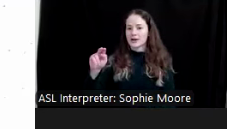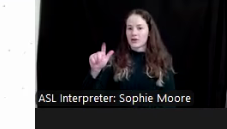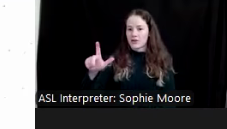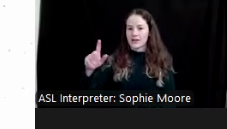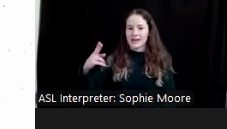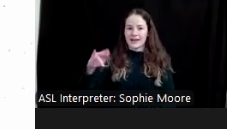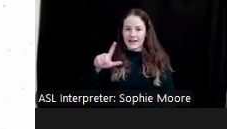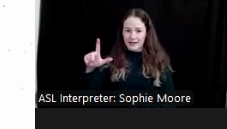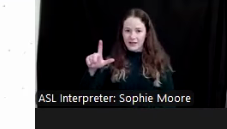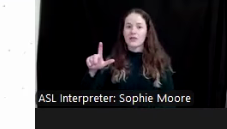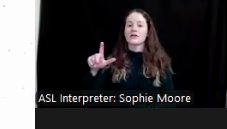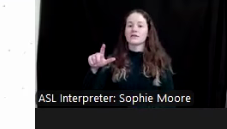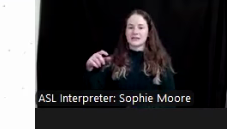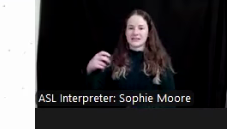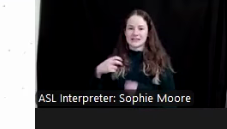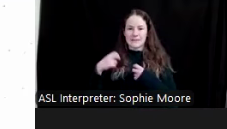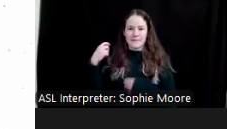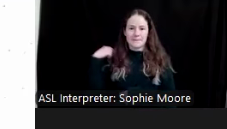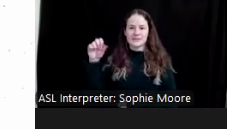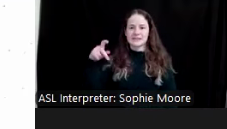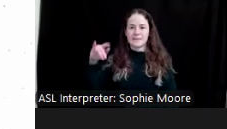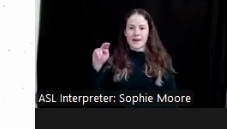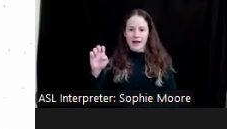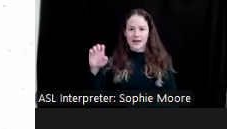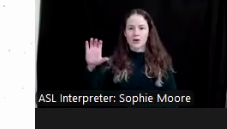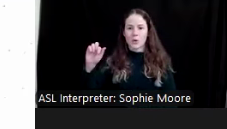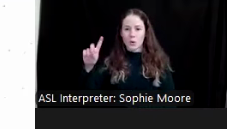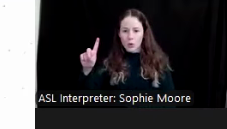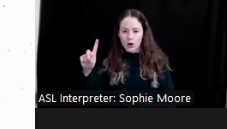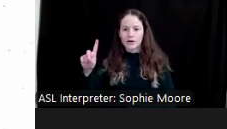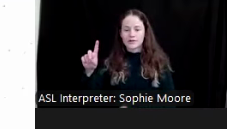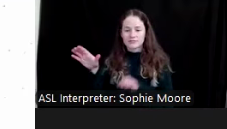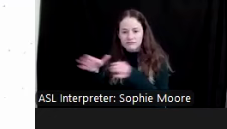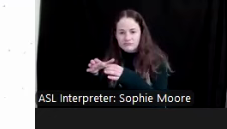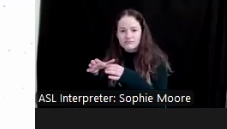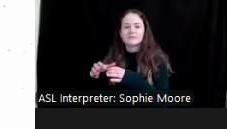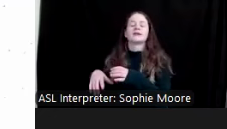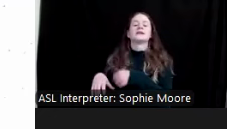cord injuries and I've continued to work in the neuro realm ever since. Um, it's been almost 30 years and I now work